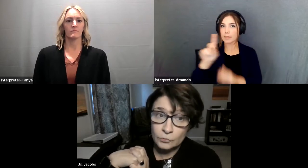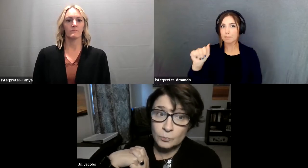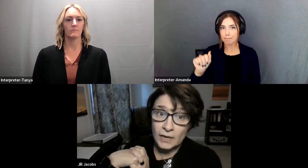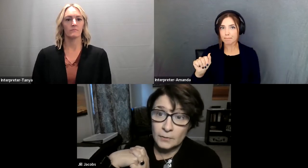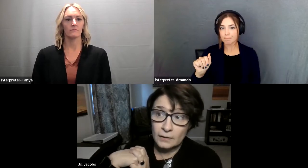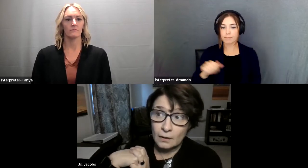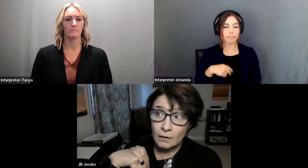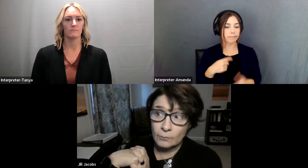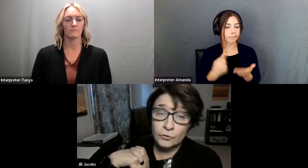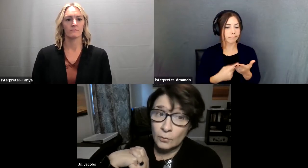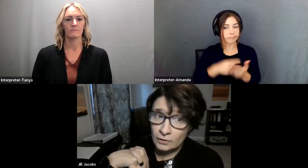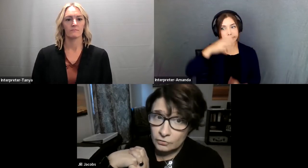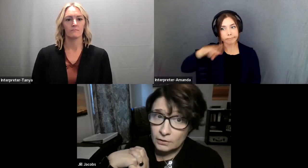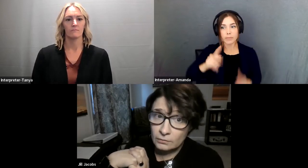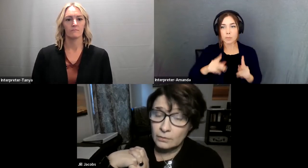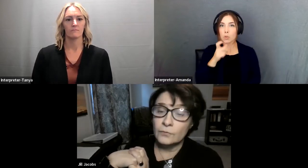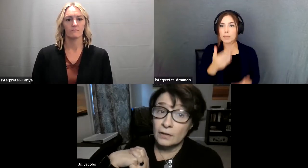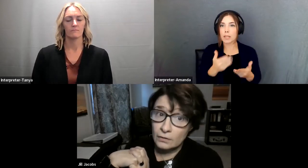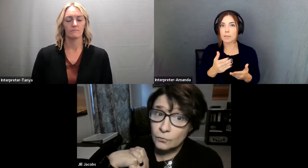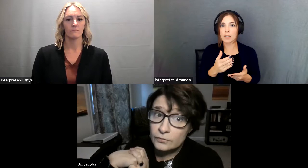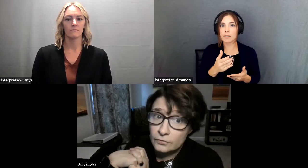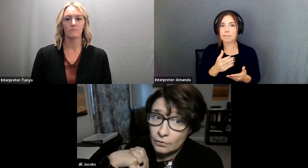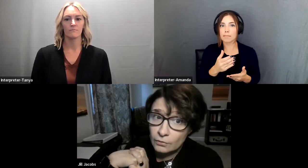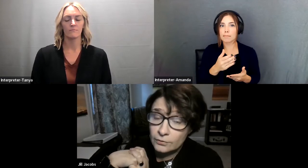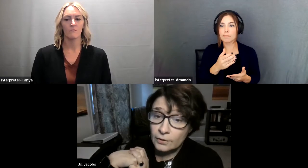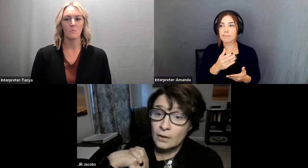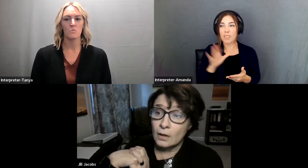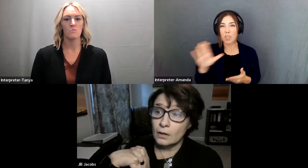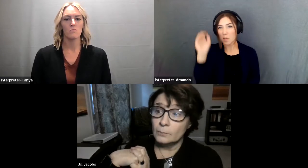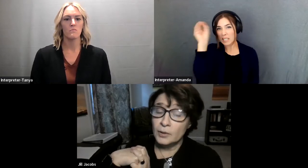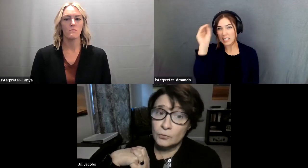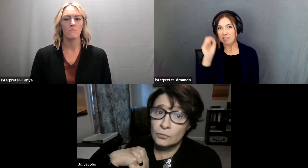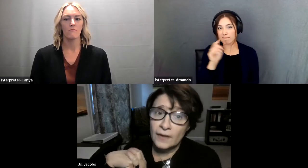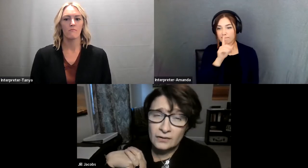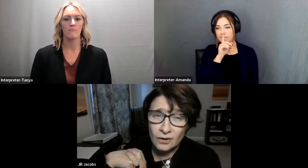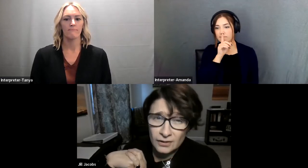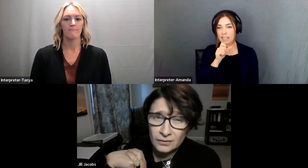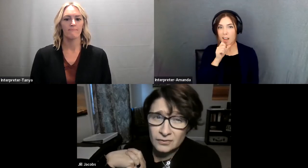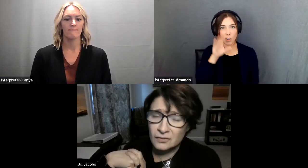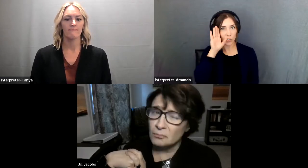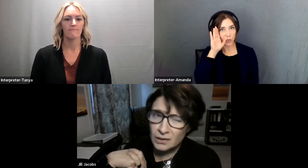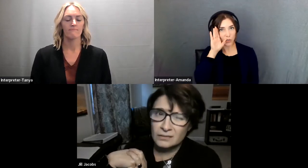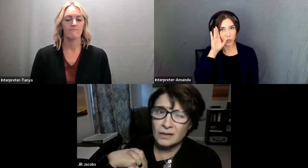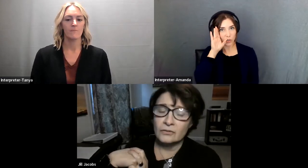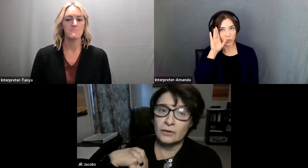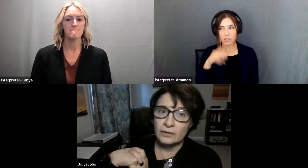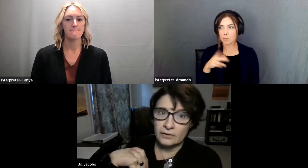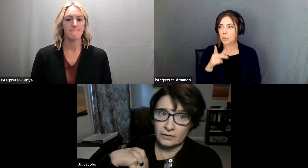People who may be don't actually hear, get their voices heard. People who have had guardians since the minute they turned 18.